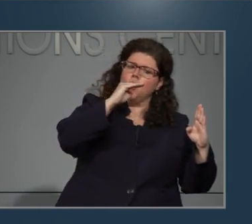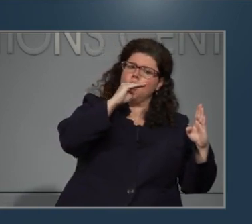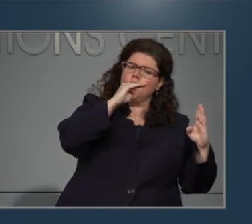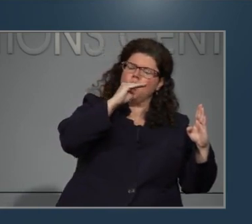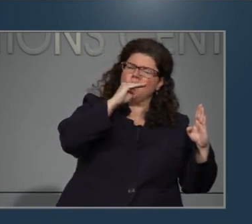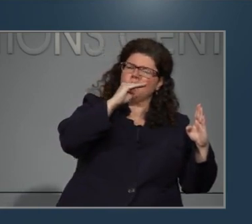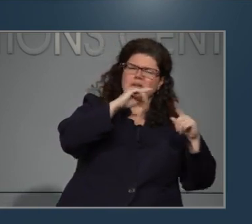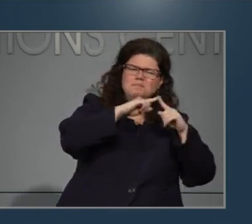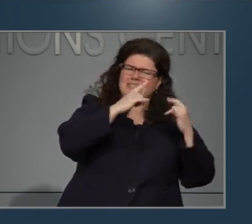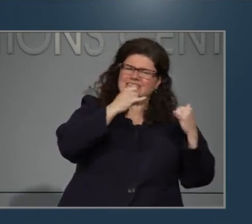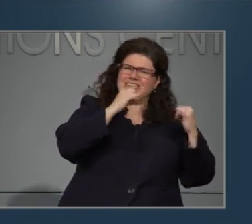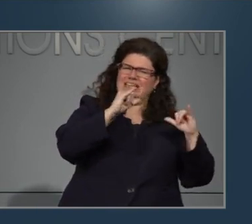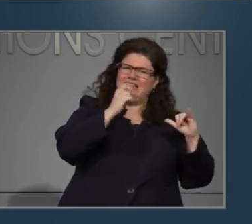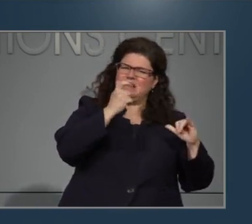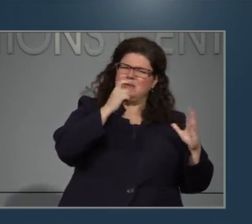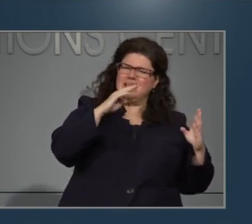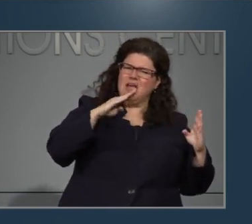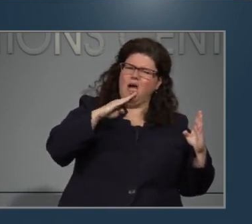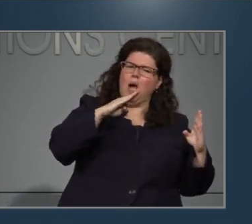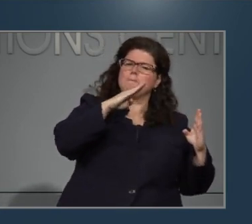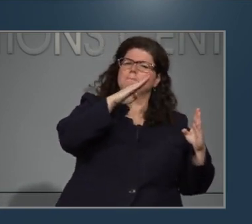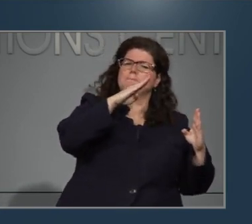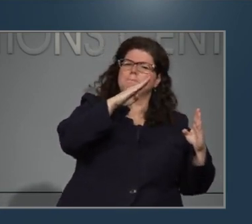STARTED TO LEVEL AND THAT’S SOME GOOD NEWS.